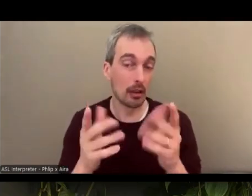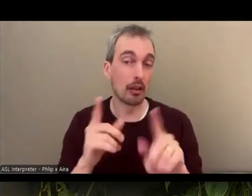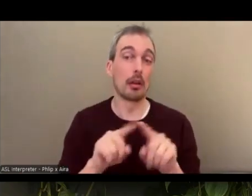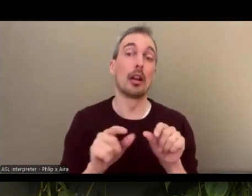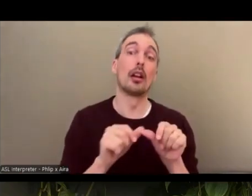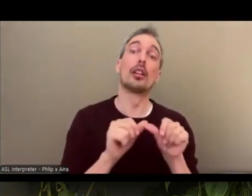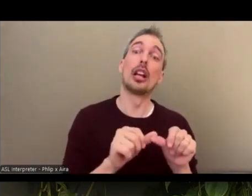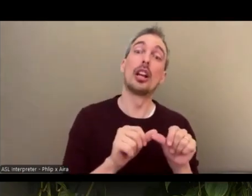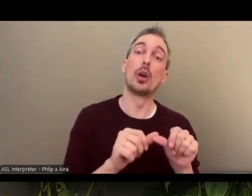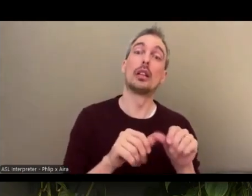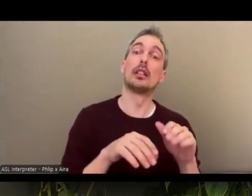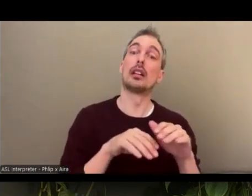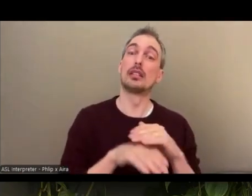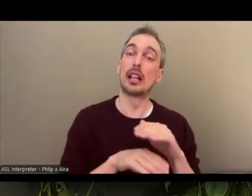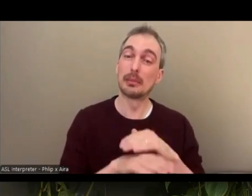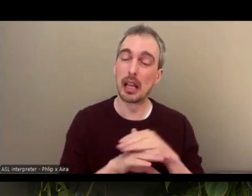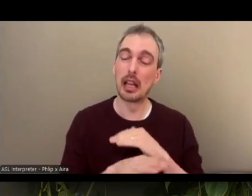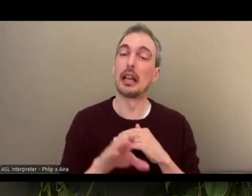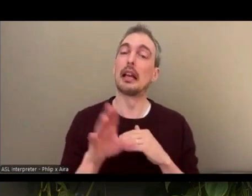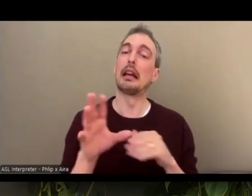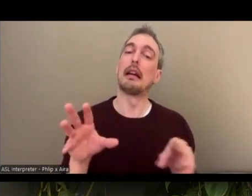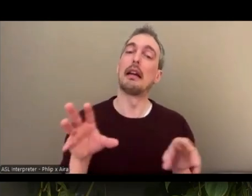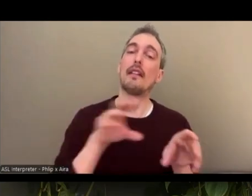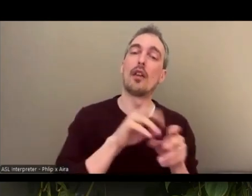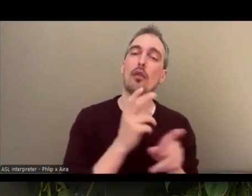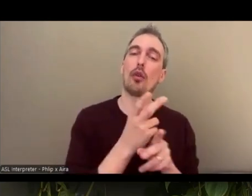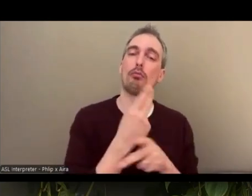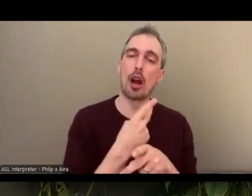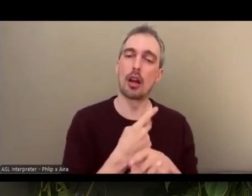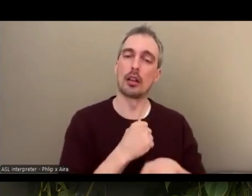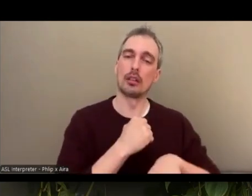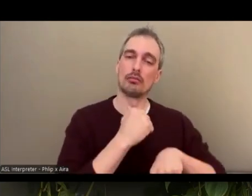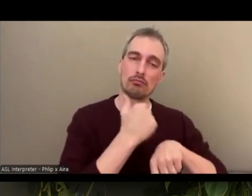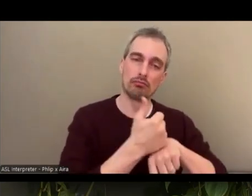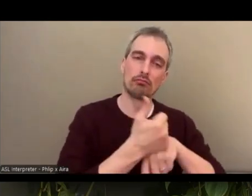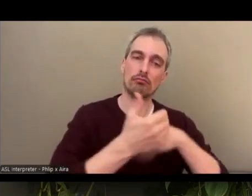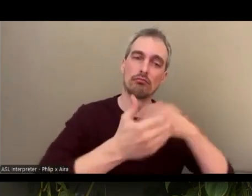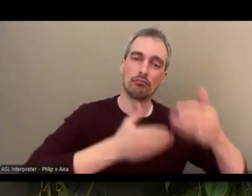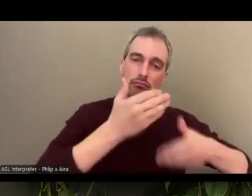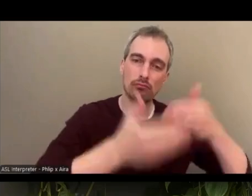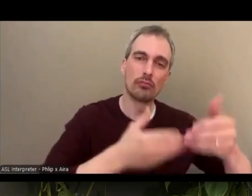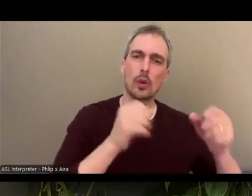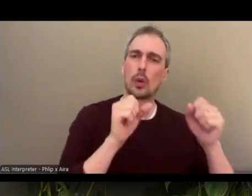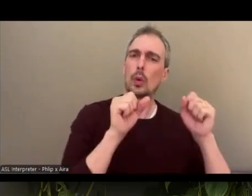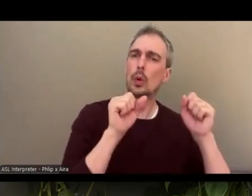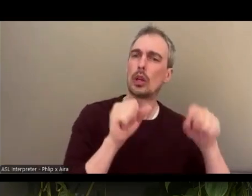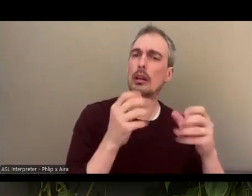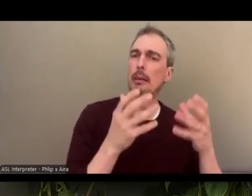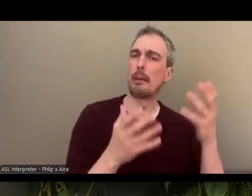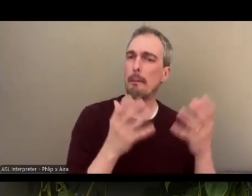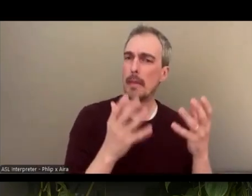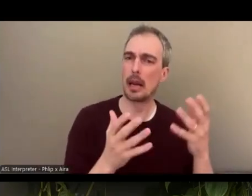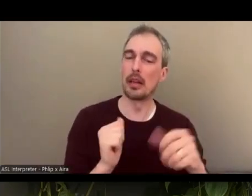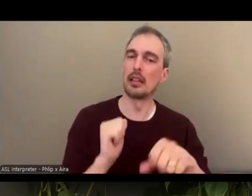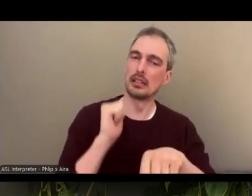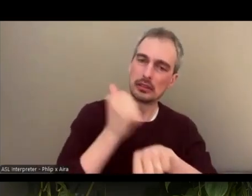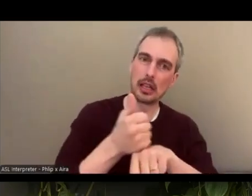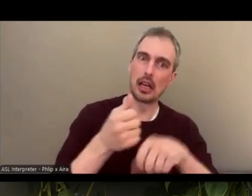kind of set yourself up to be able to implement a true product release gate. At whatever point you determine that the tools are reliable